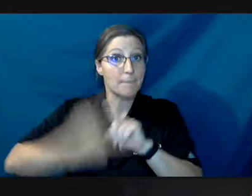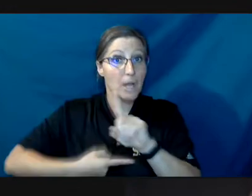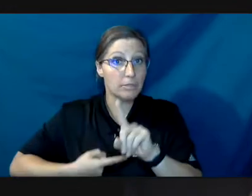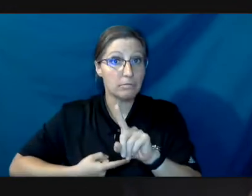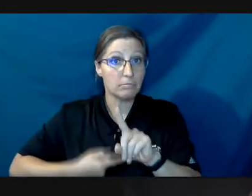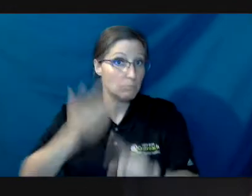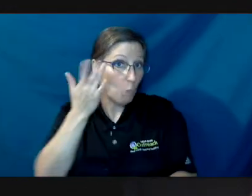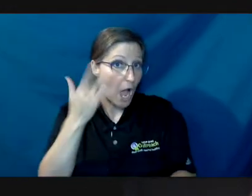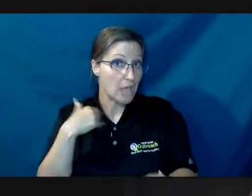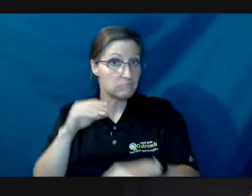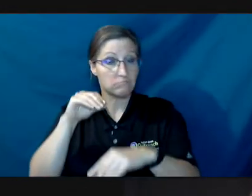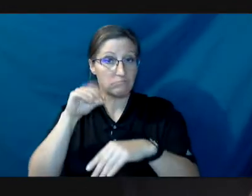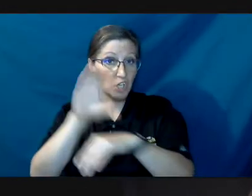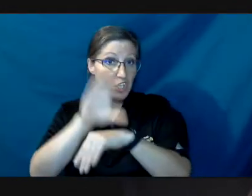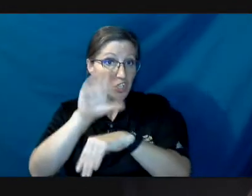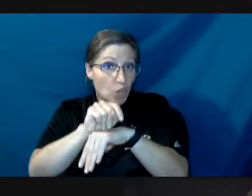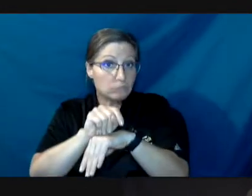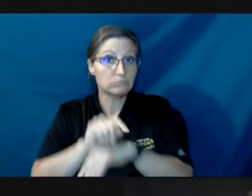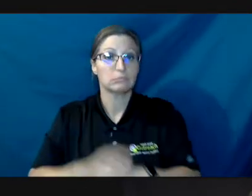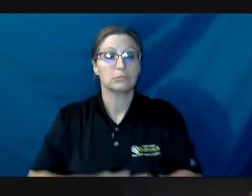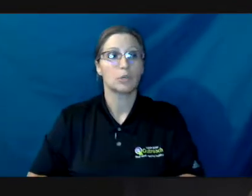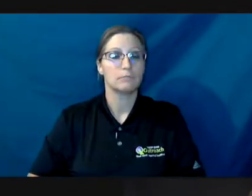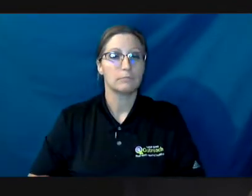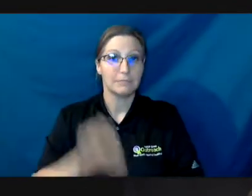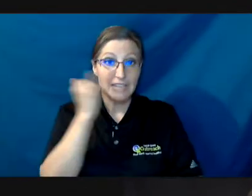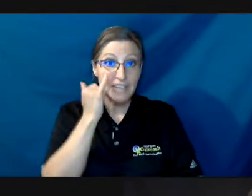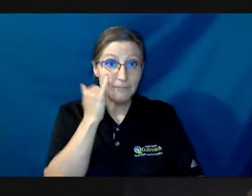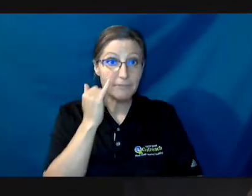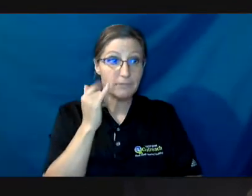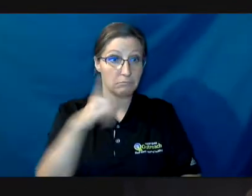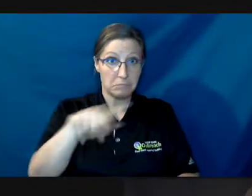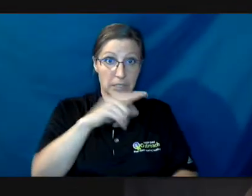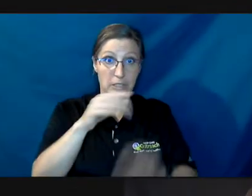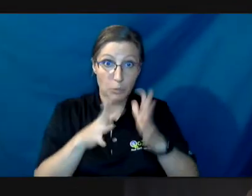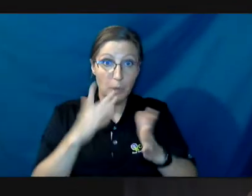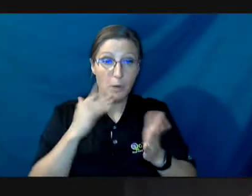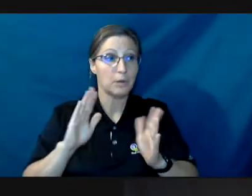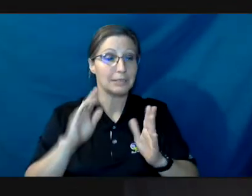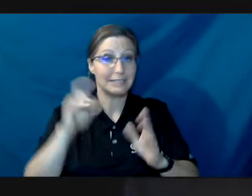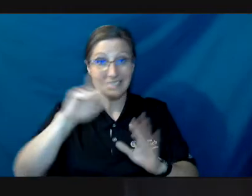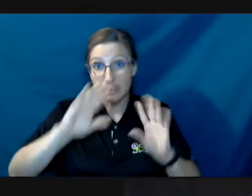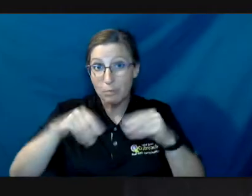So when asked to provide tutoring it's important that it's related to